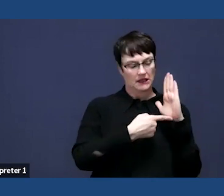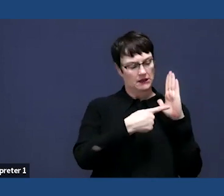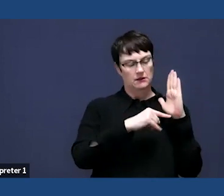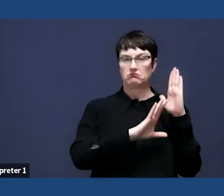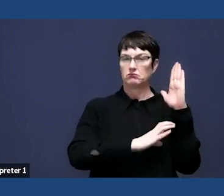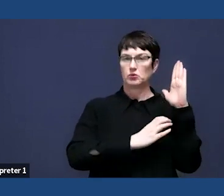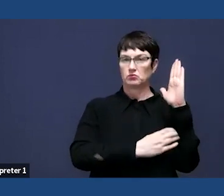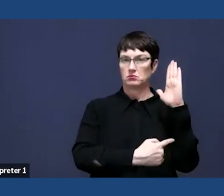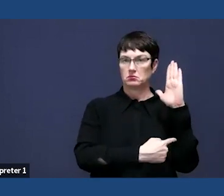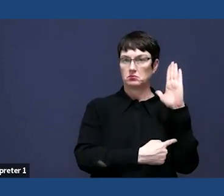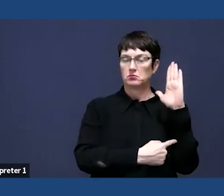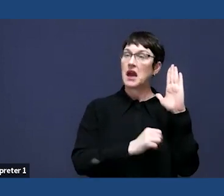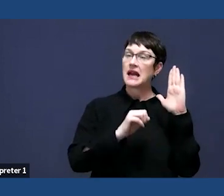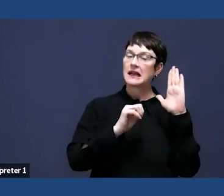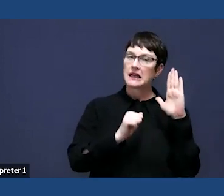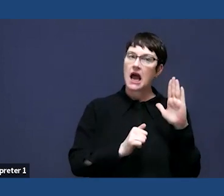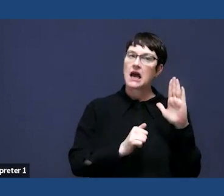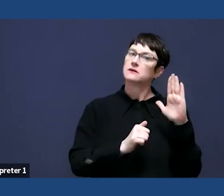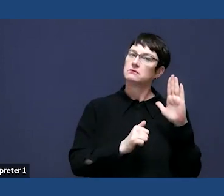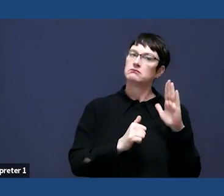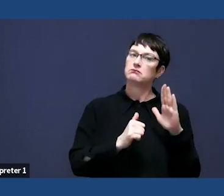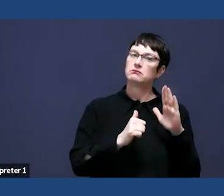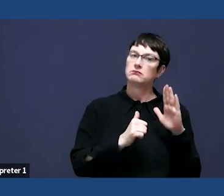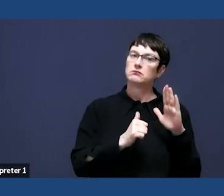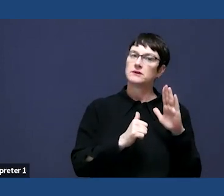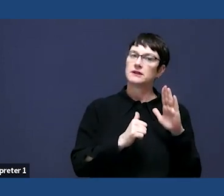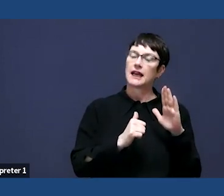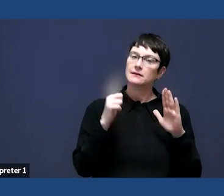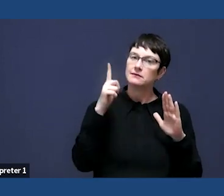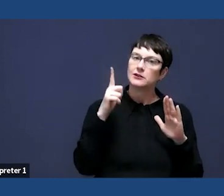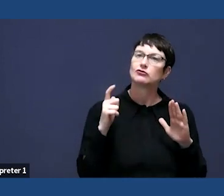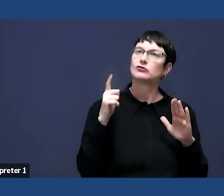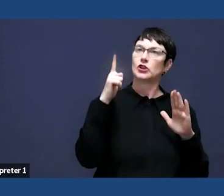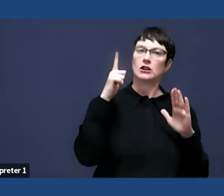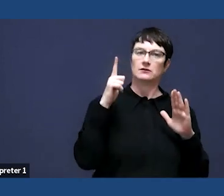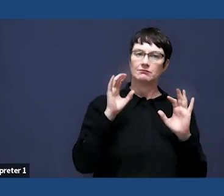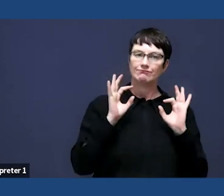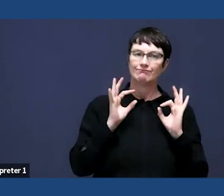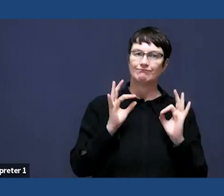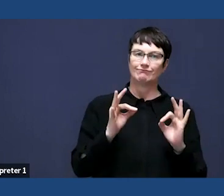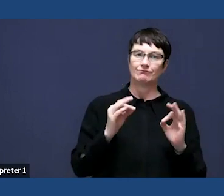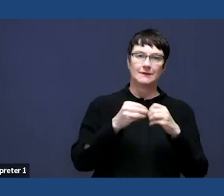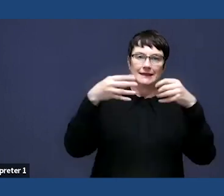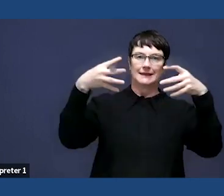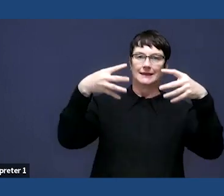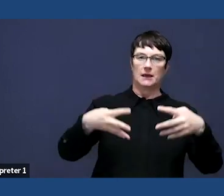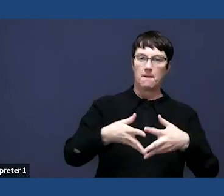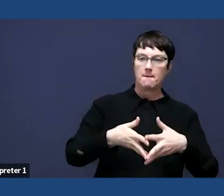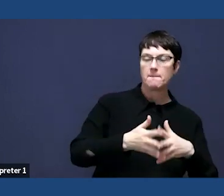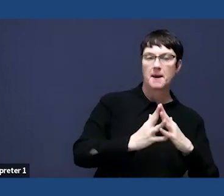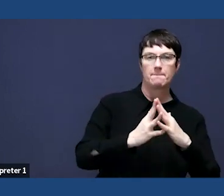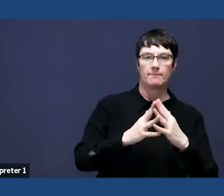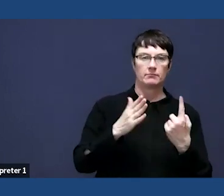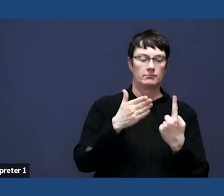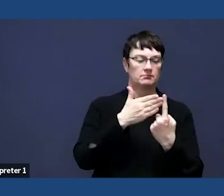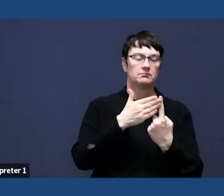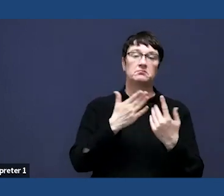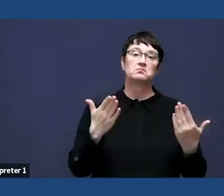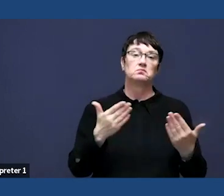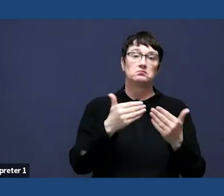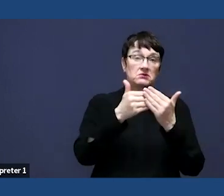take shape, meaning getting together the folks who are caregivers, the private sector, local